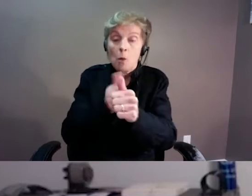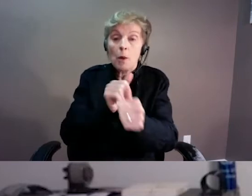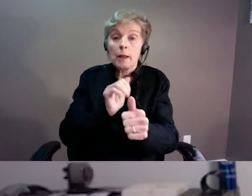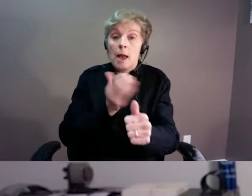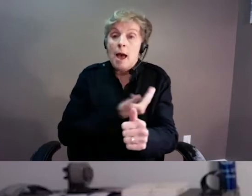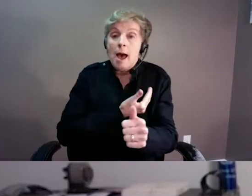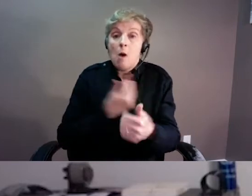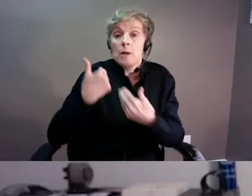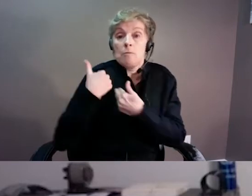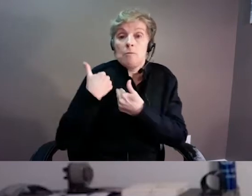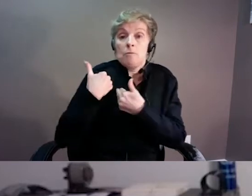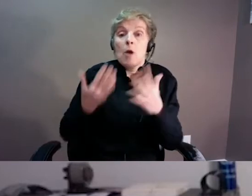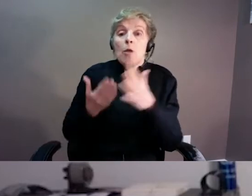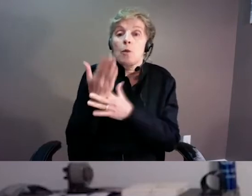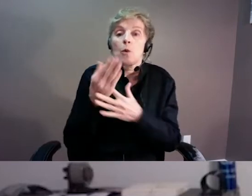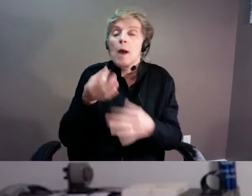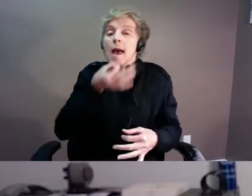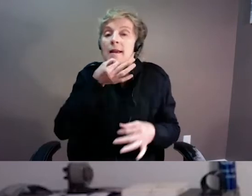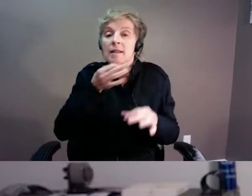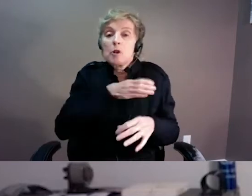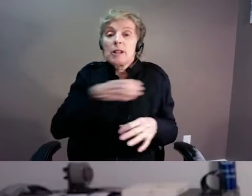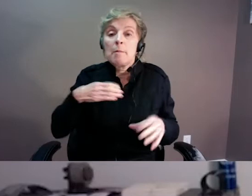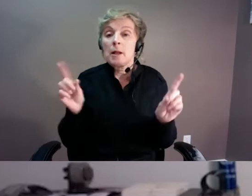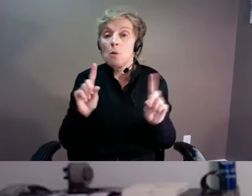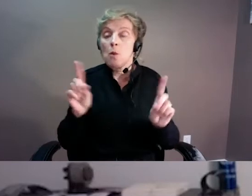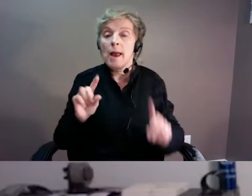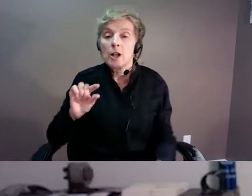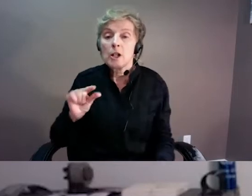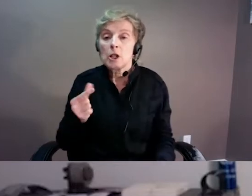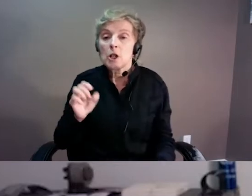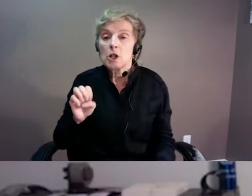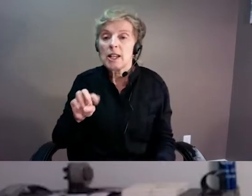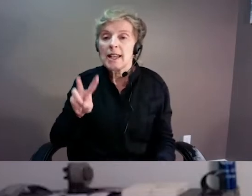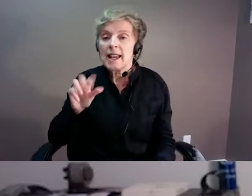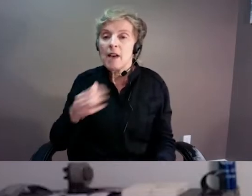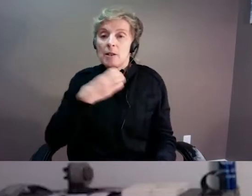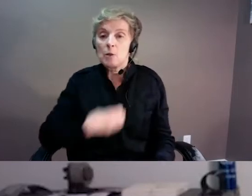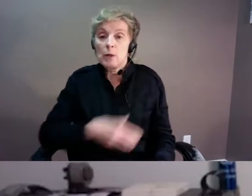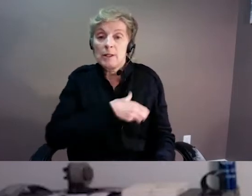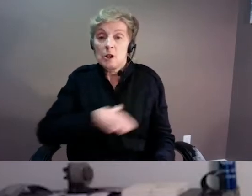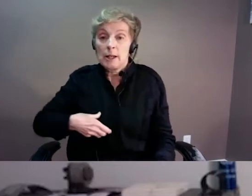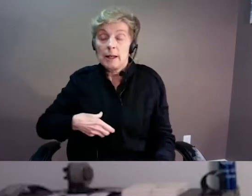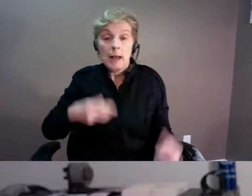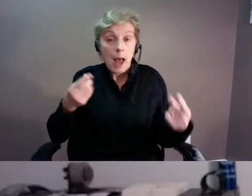committee in Geneva. That happens for us every four years. And as someone who's been involved